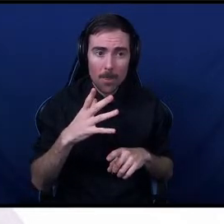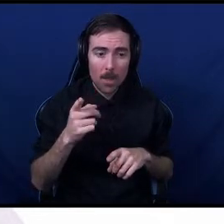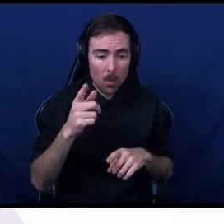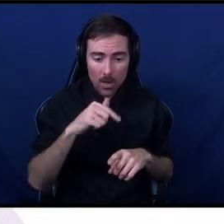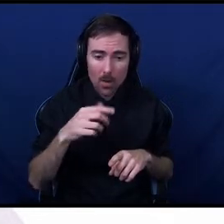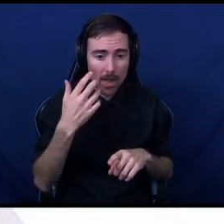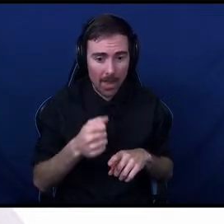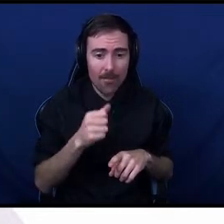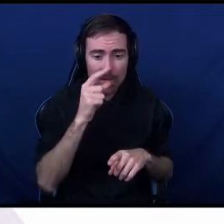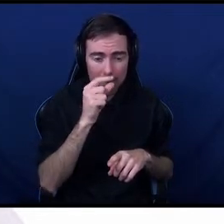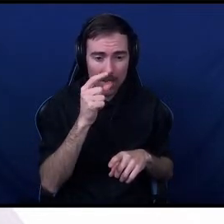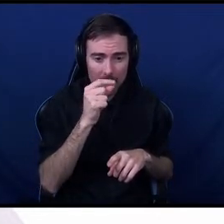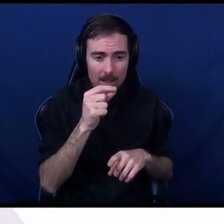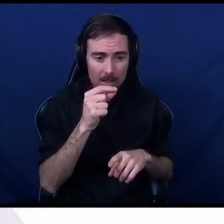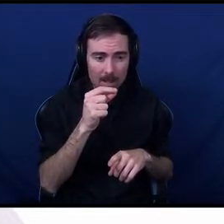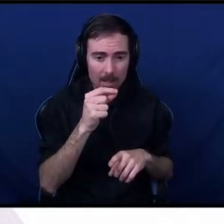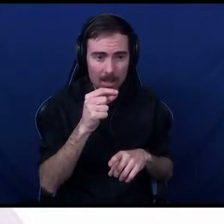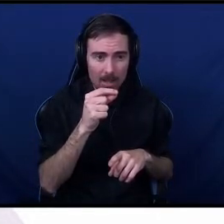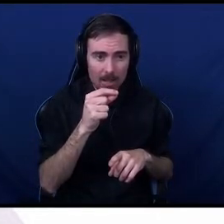that we're watching, whether it's tech or disability or